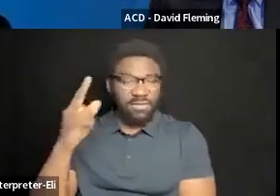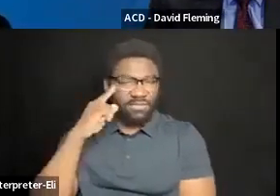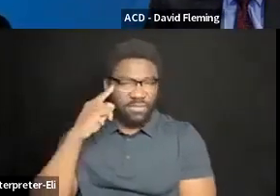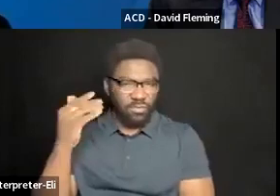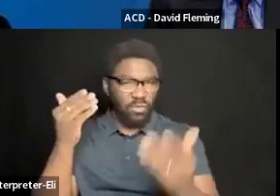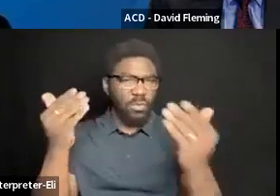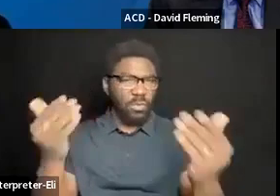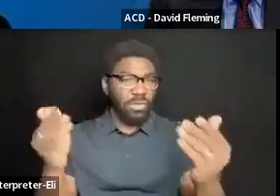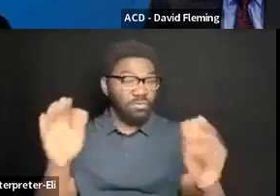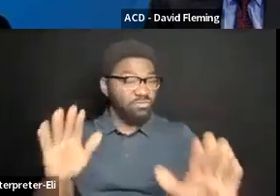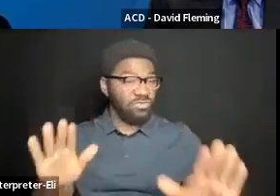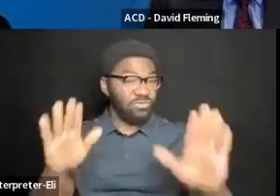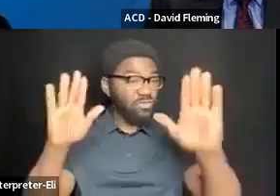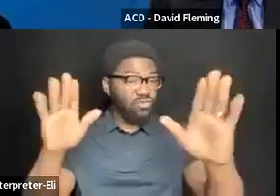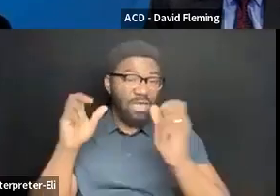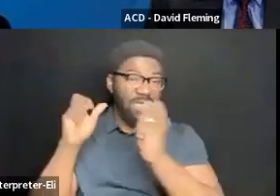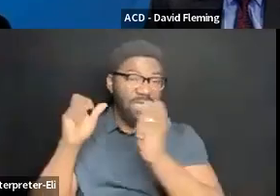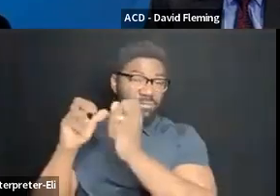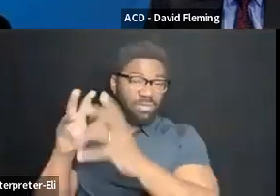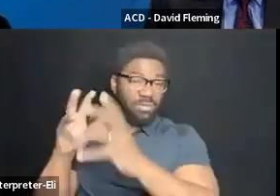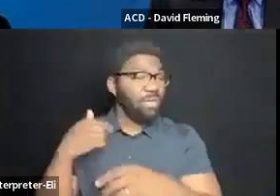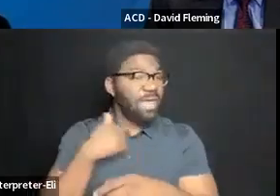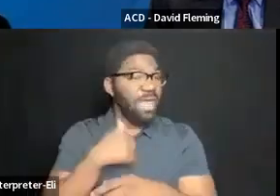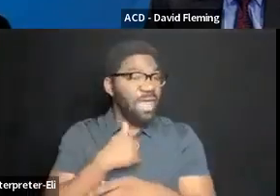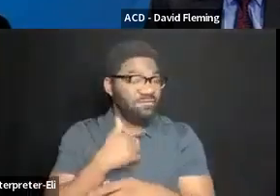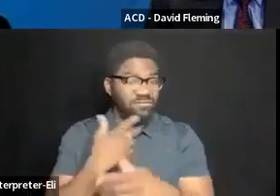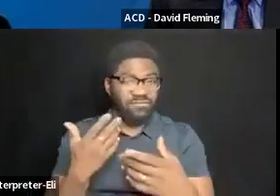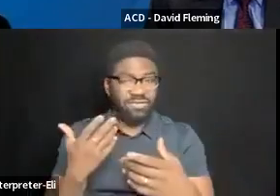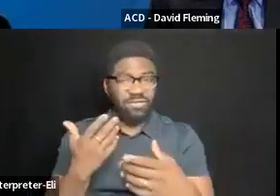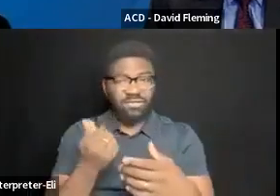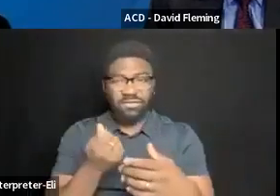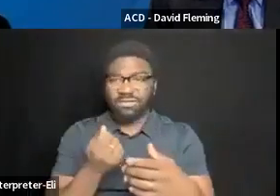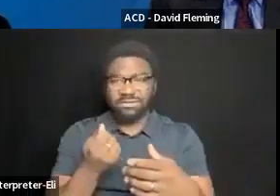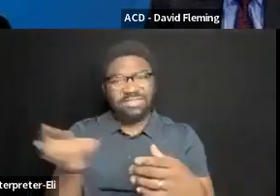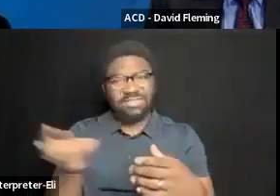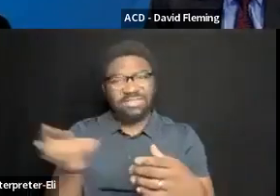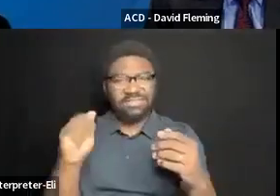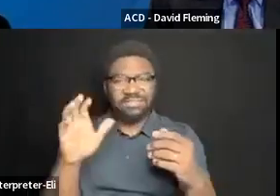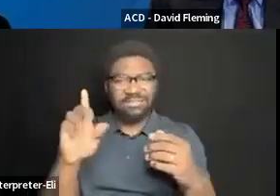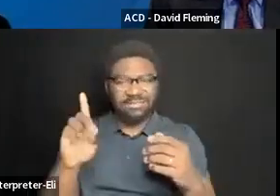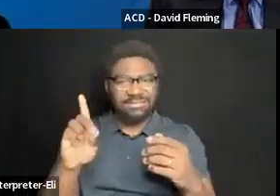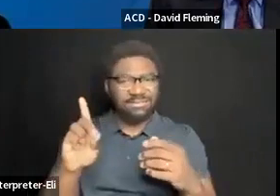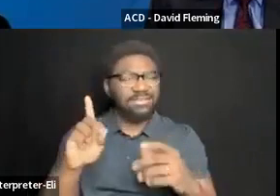It sounds like, first off, we have a fair number of the ACD on the health equity work groups, we can continue